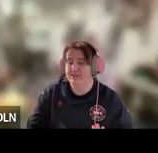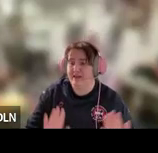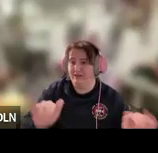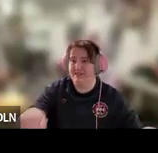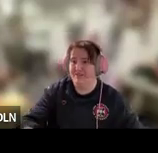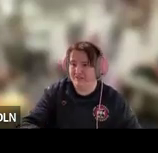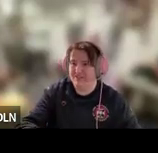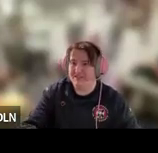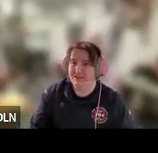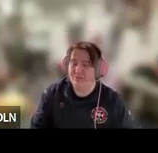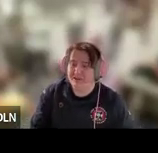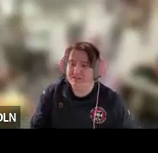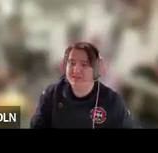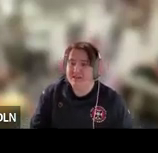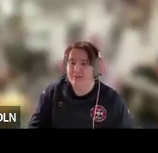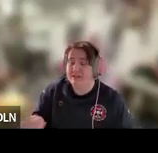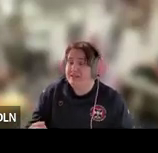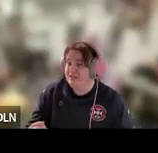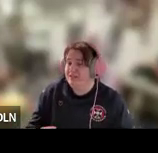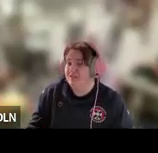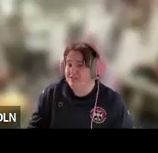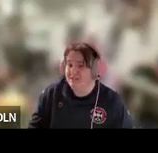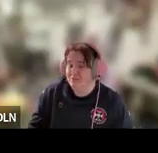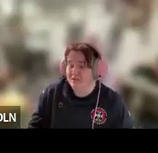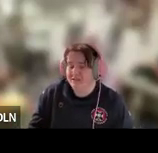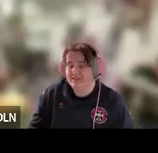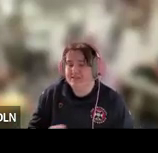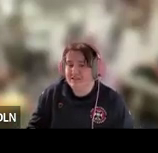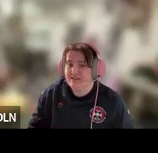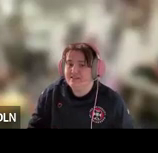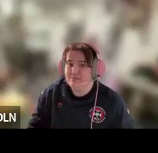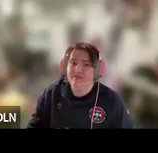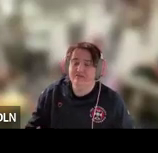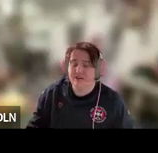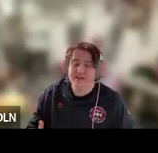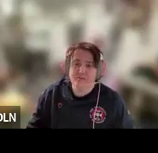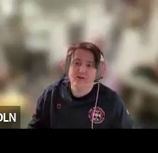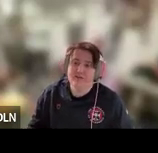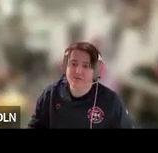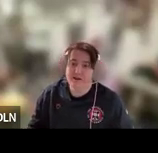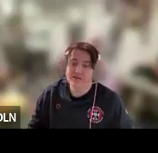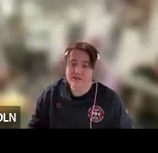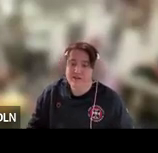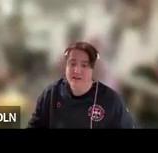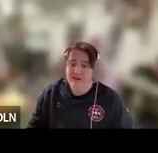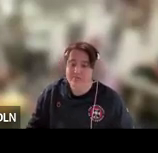which is outside of university complaints. But inside of university complaints, deadlines can be very important as well.